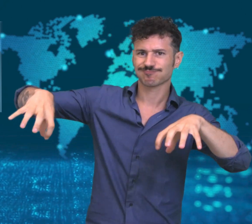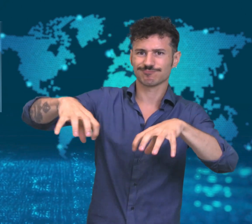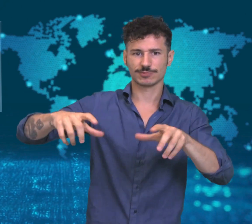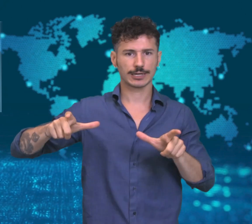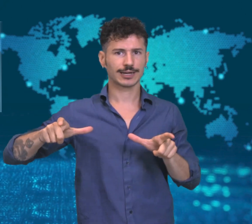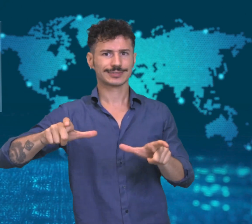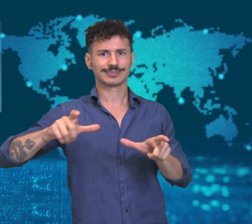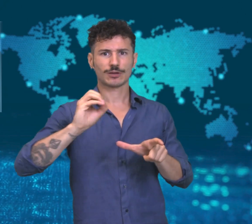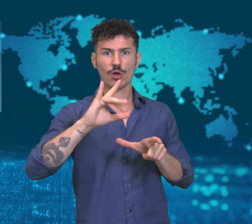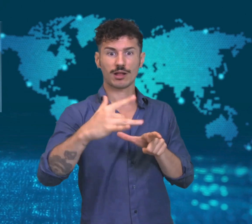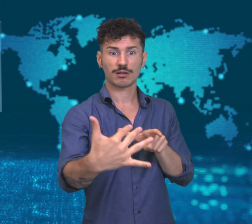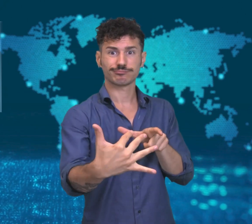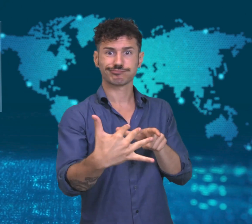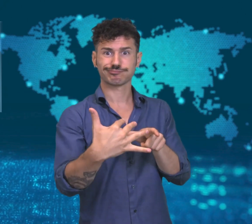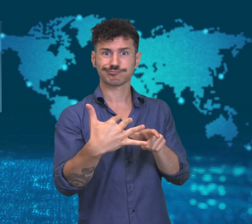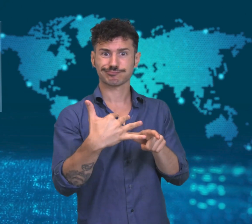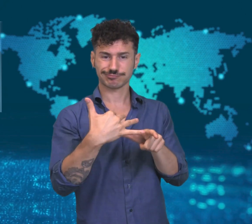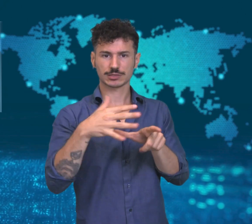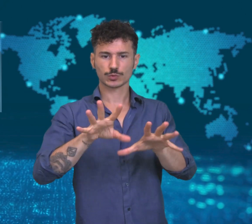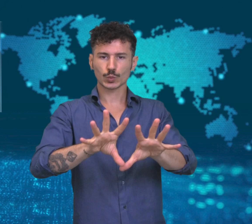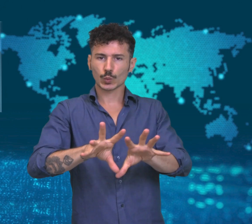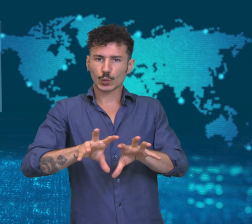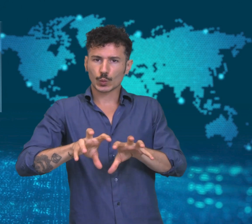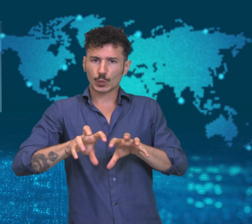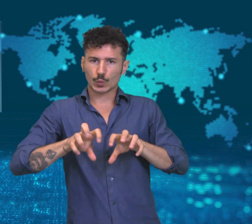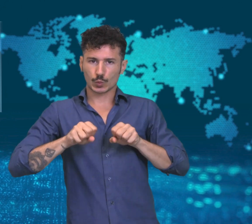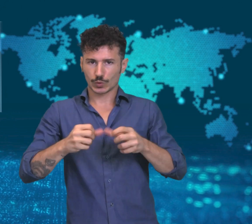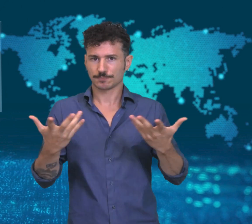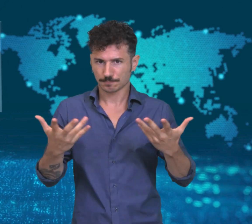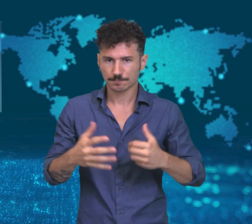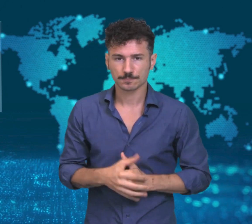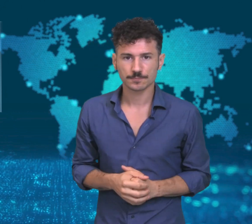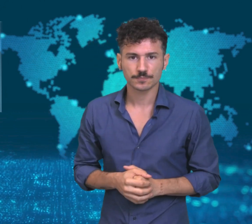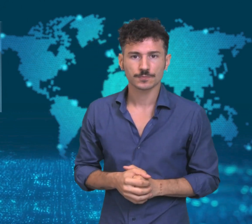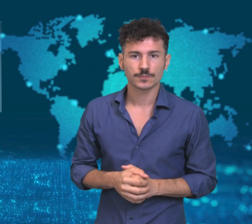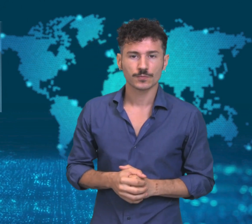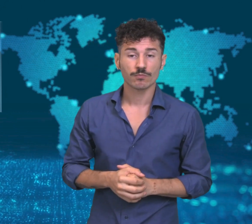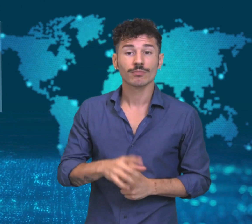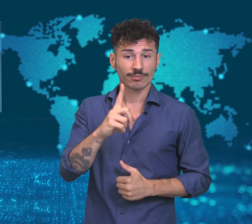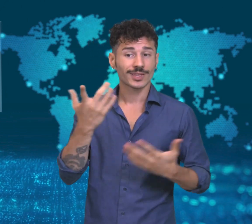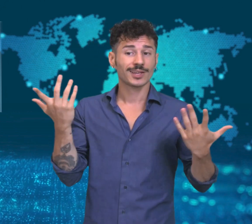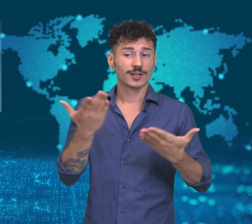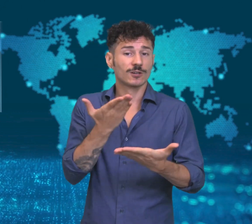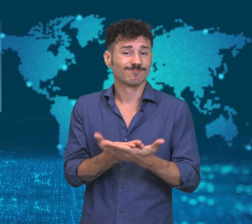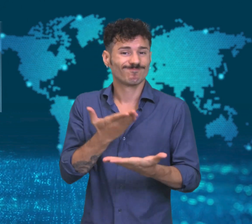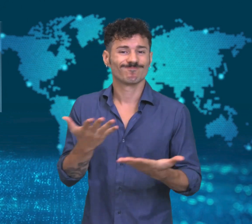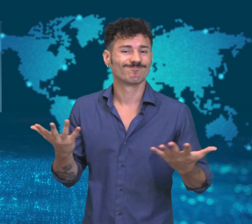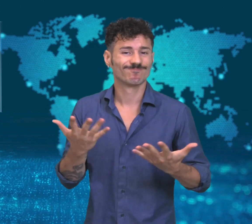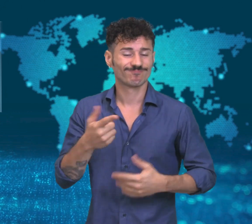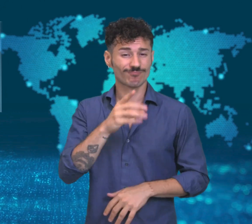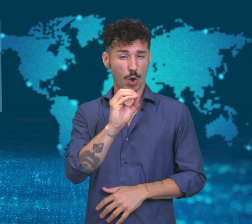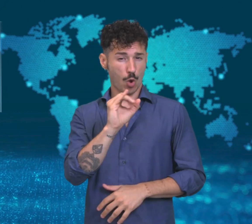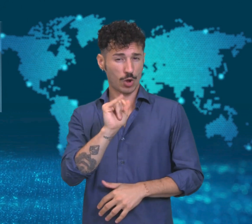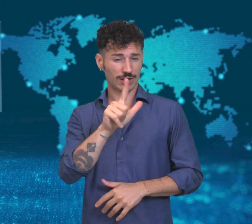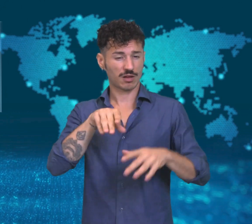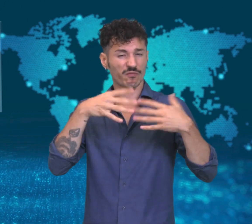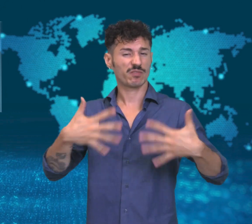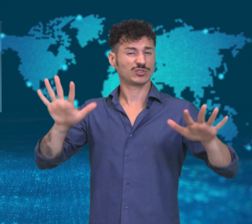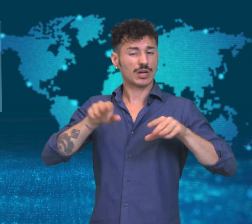and even hair to fill sacks to make barriers that would absorb the oil.